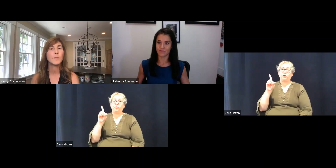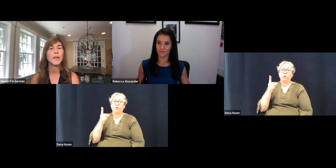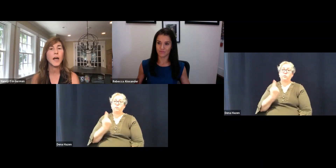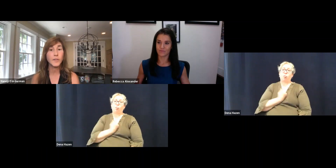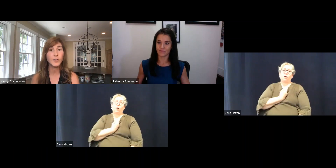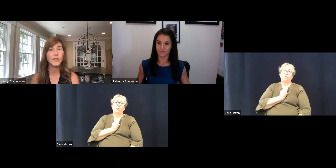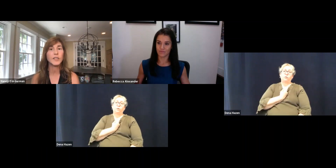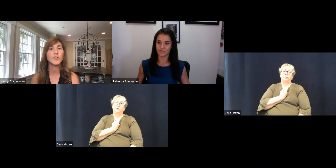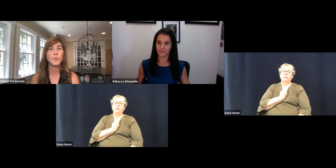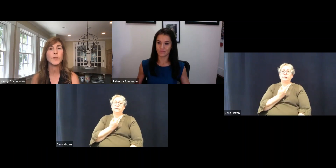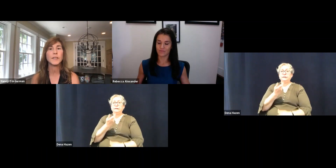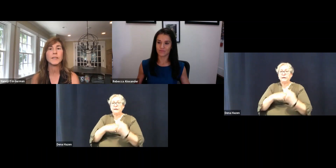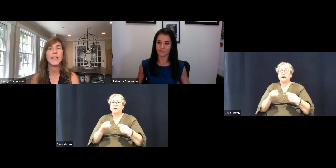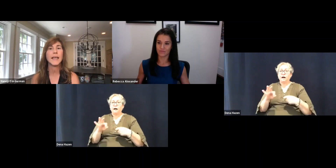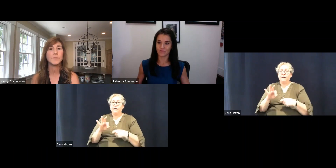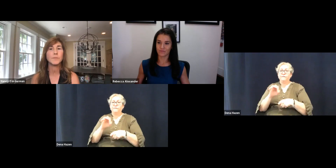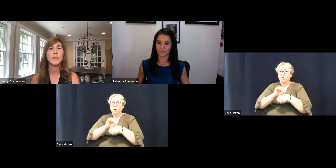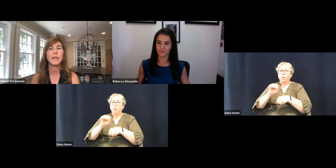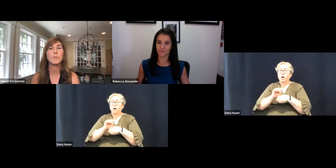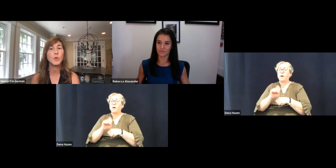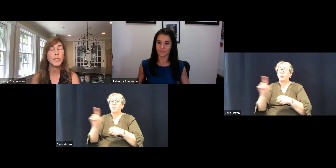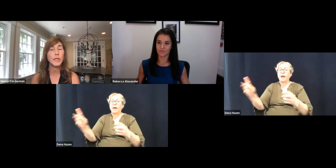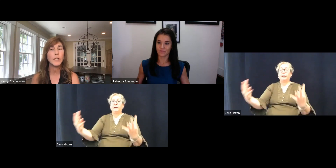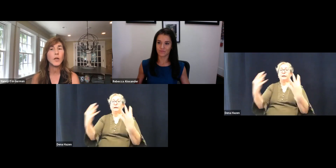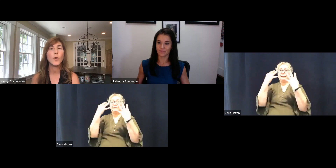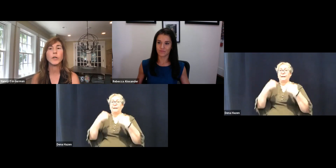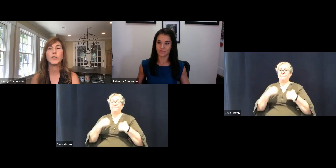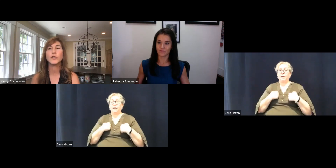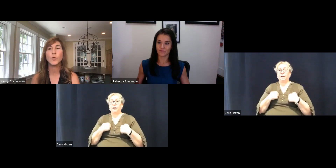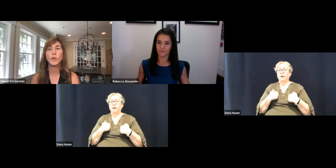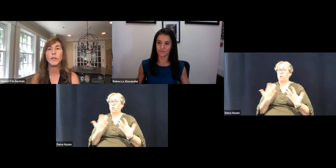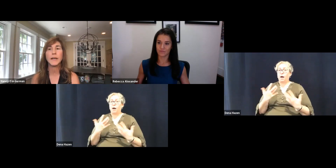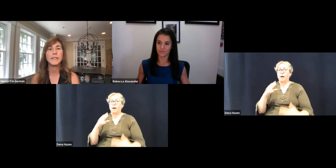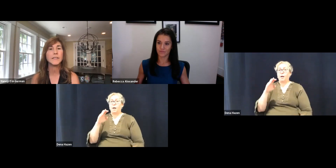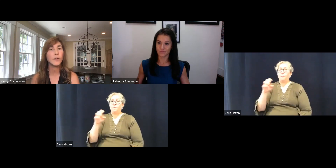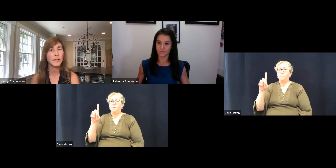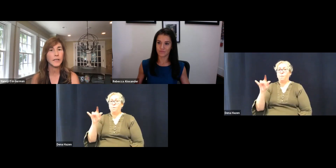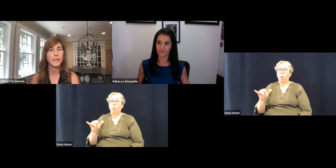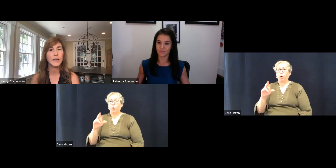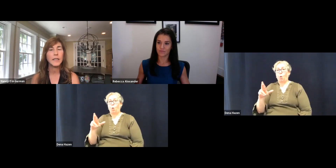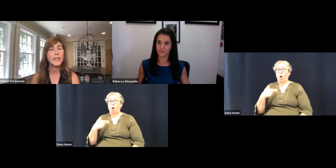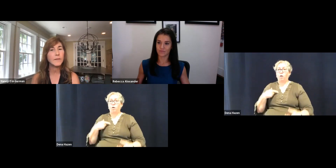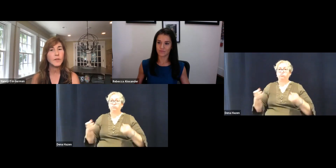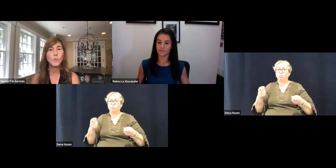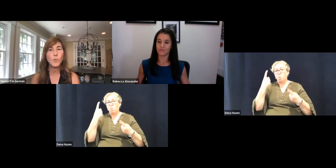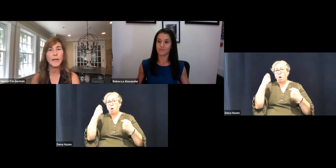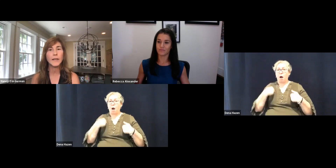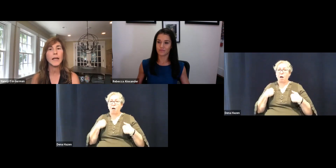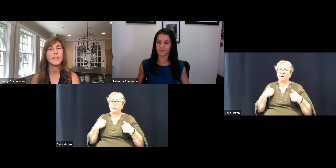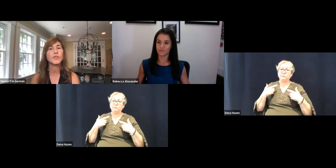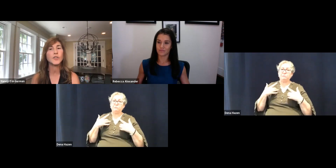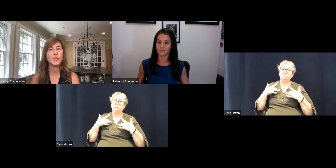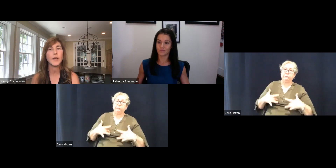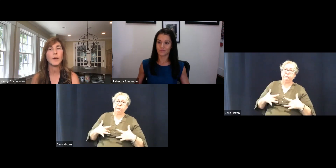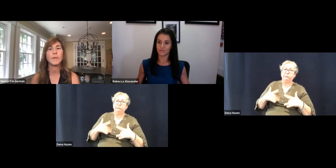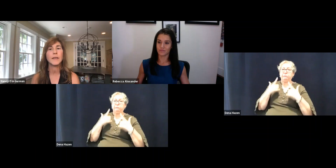but others interpret this as me being moody, or controlling by sulking, even when I assure them